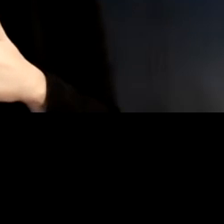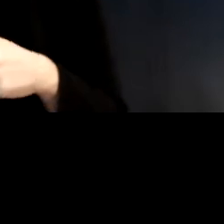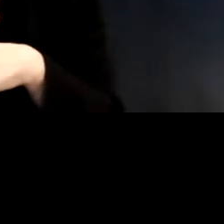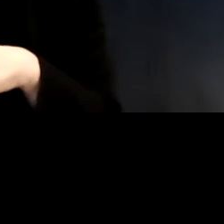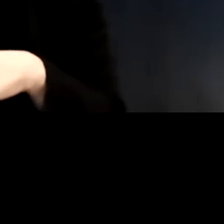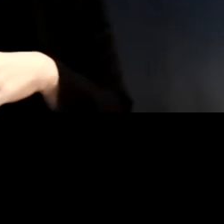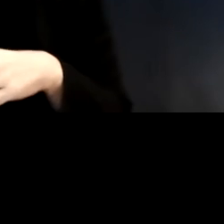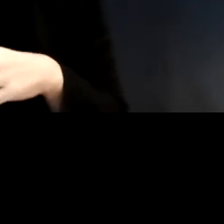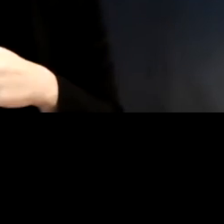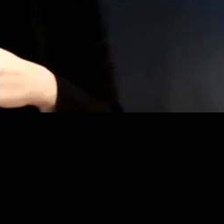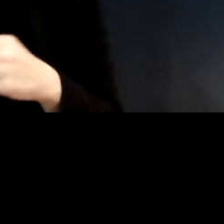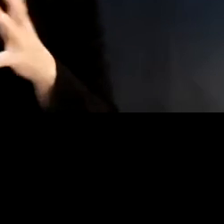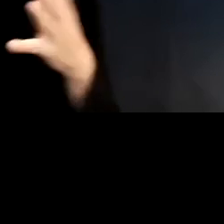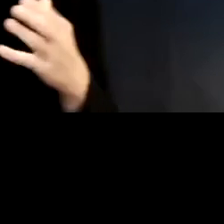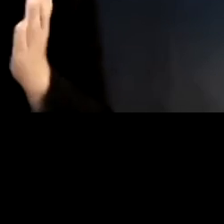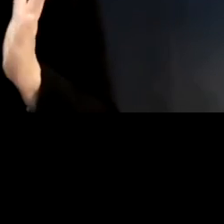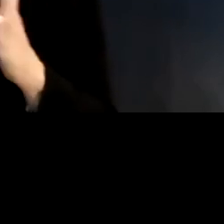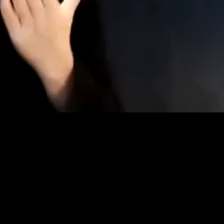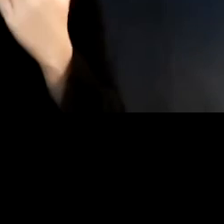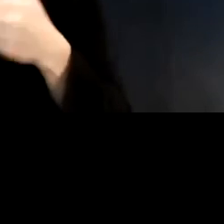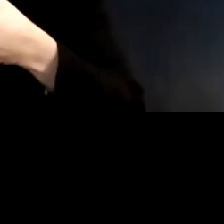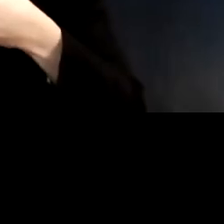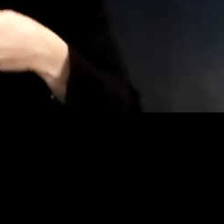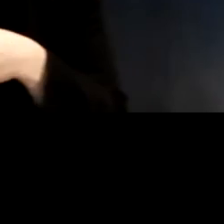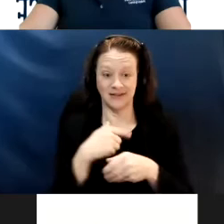So thank you. And again, thank you for joining us Tanesha and Michael!